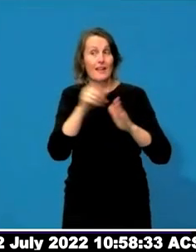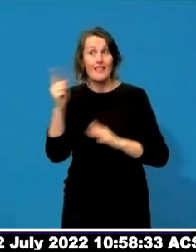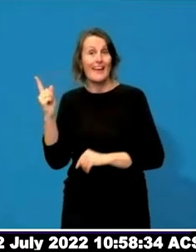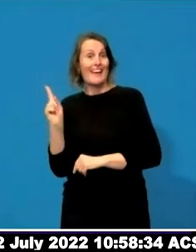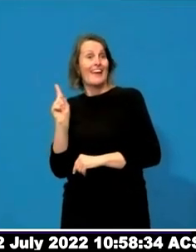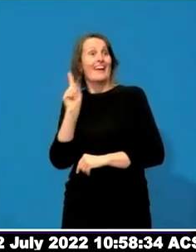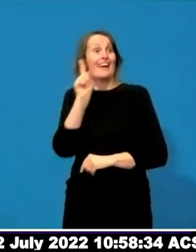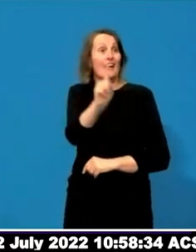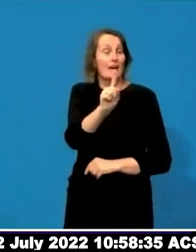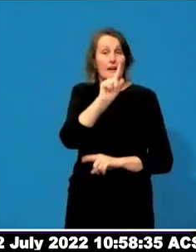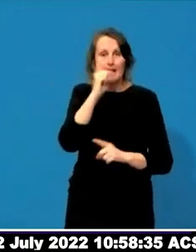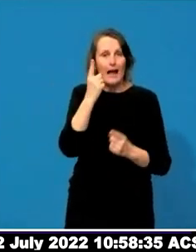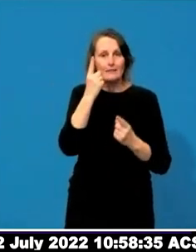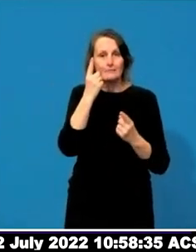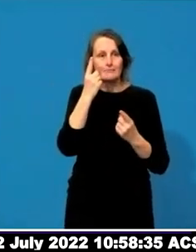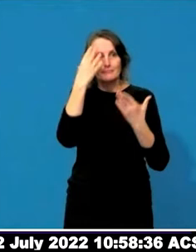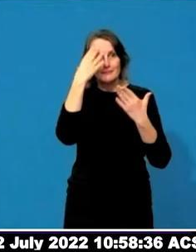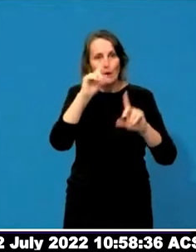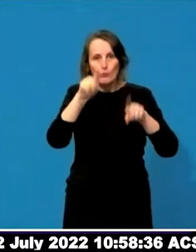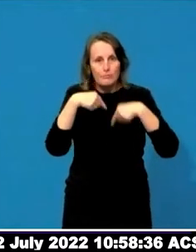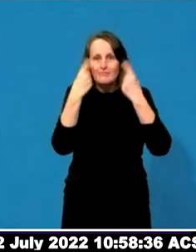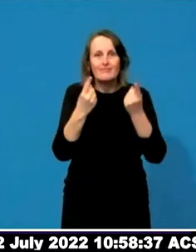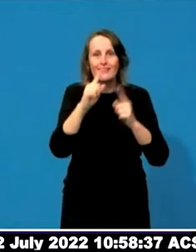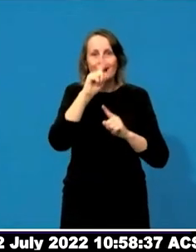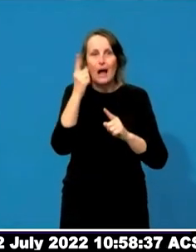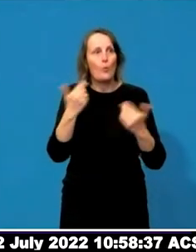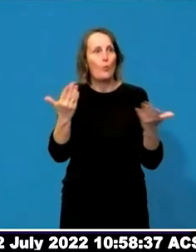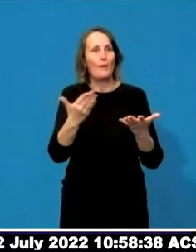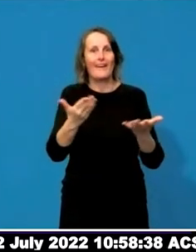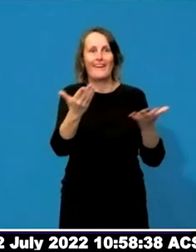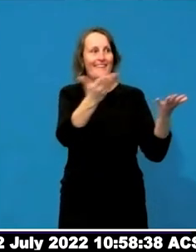if there's not suitable accommodation for them to stay in that community.